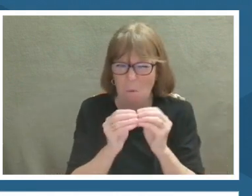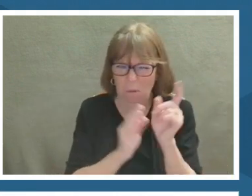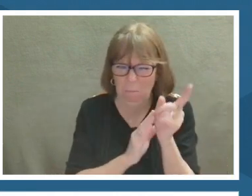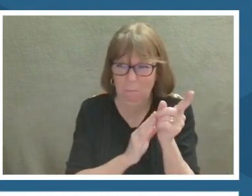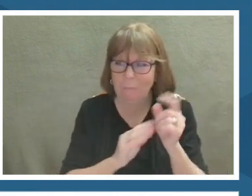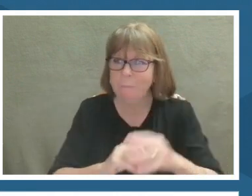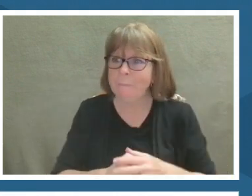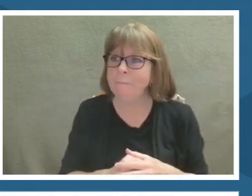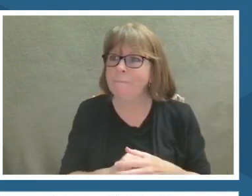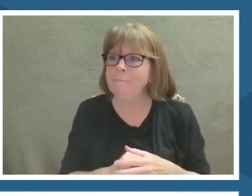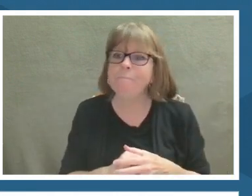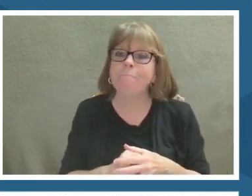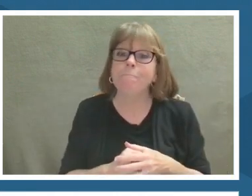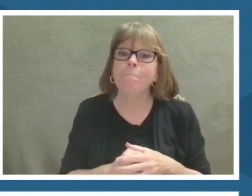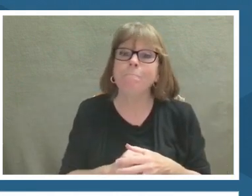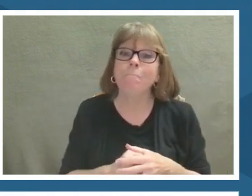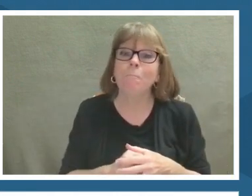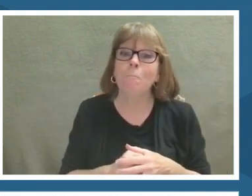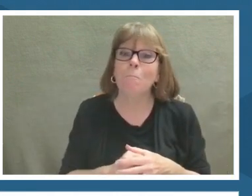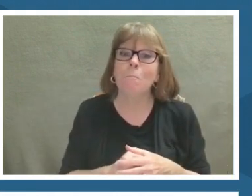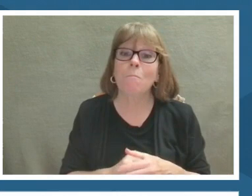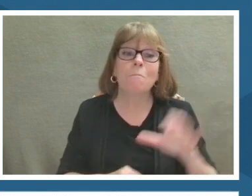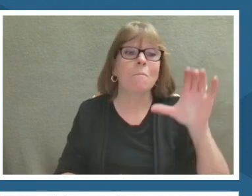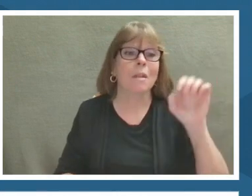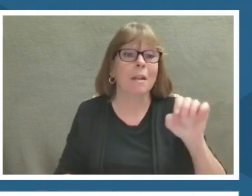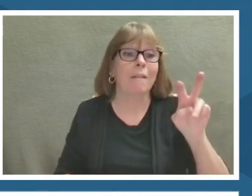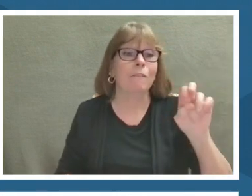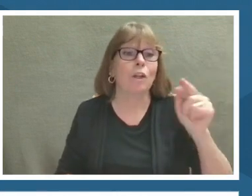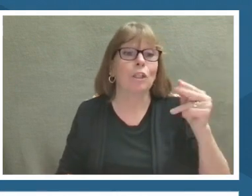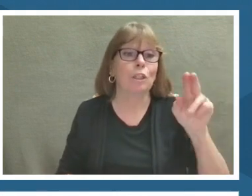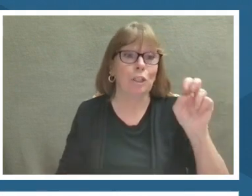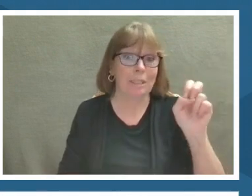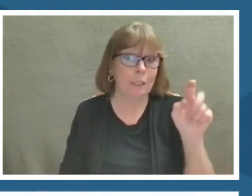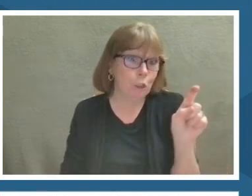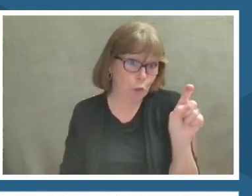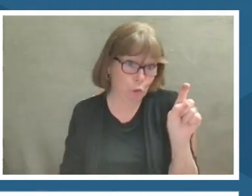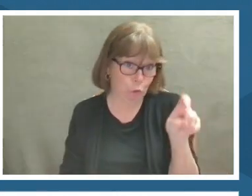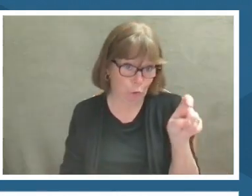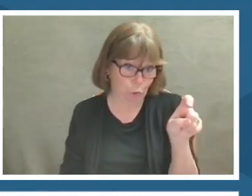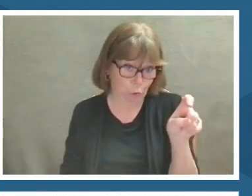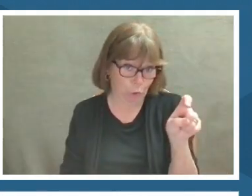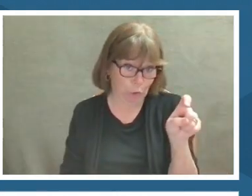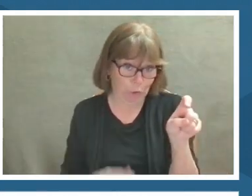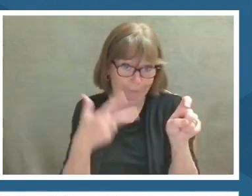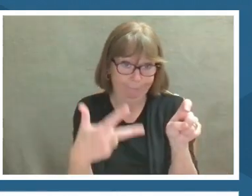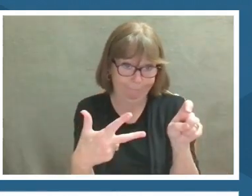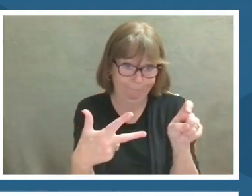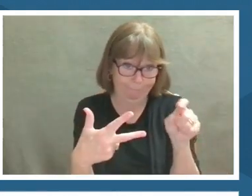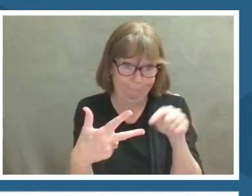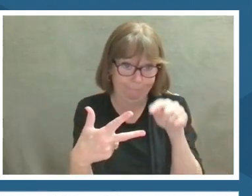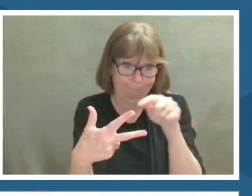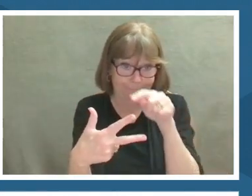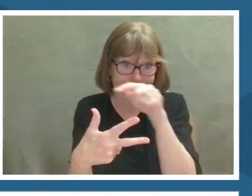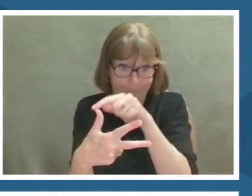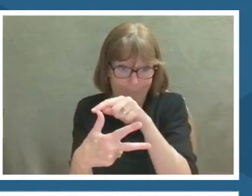now convergence should be three things according to the national